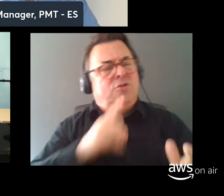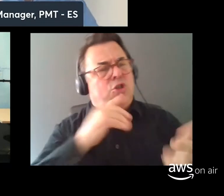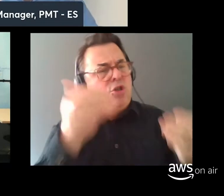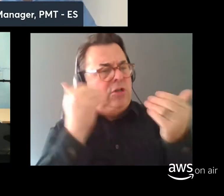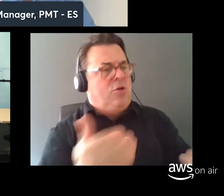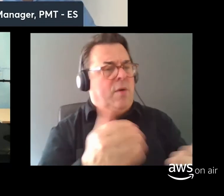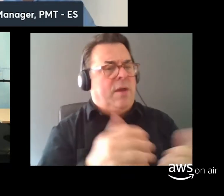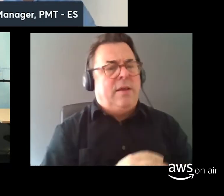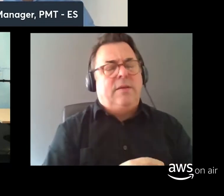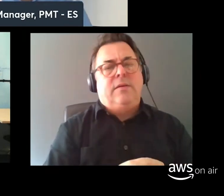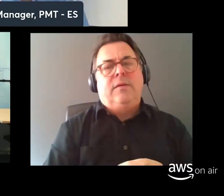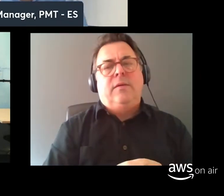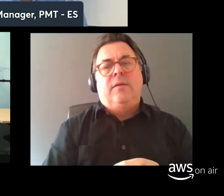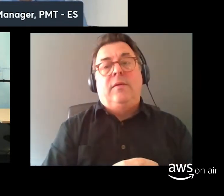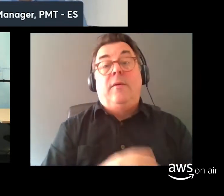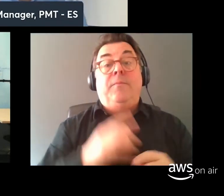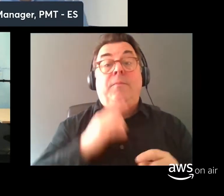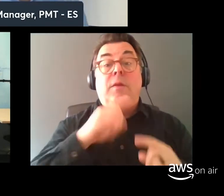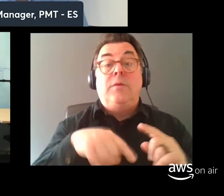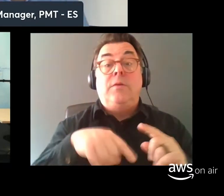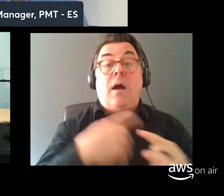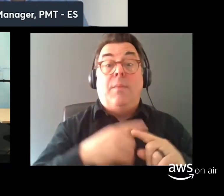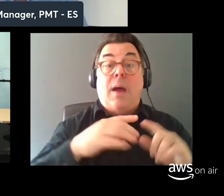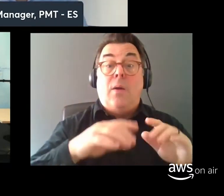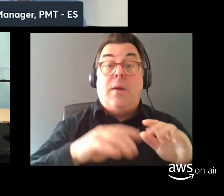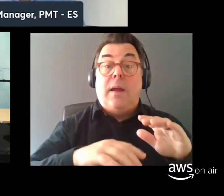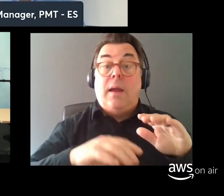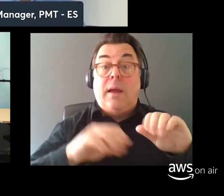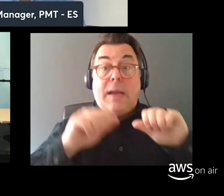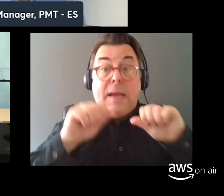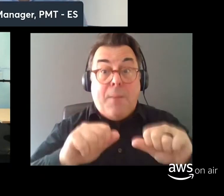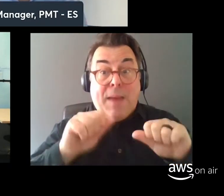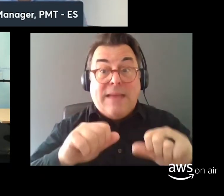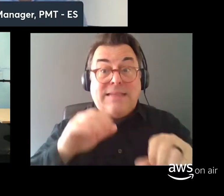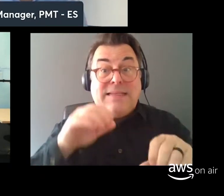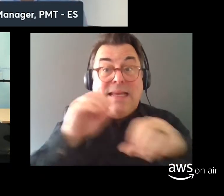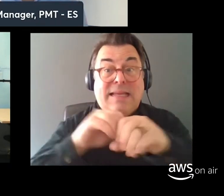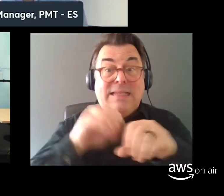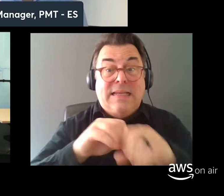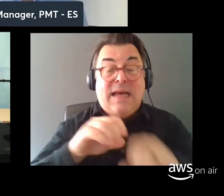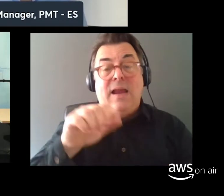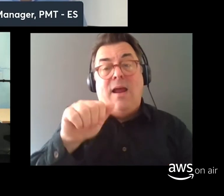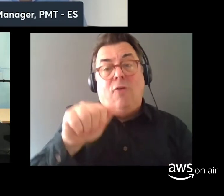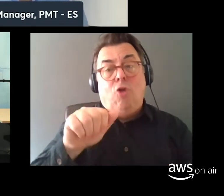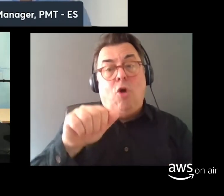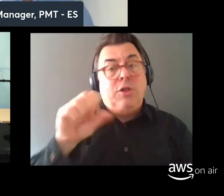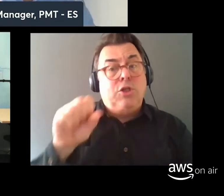So when we talk about capacity in Aurora Serverless, we measure it in Aurora Capacity Units.